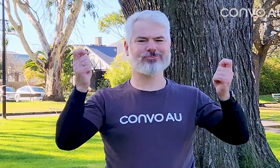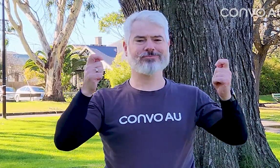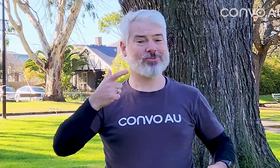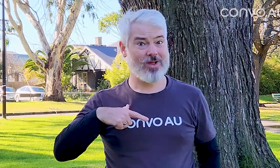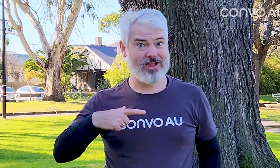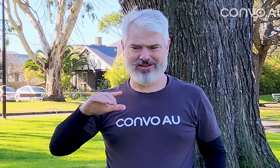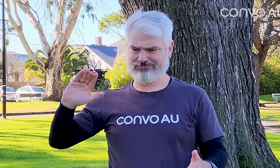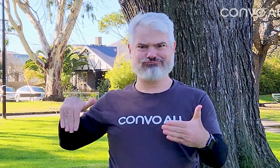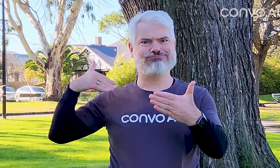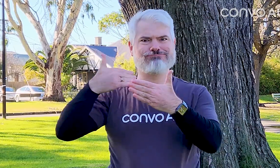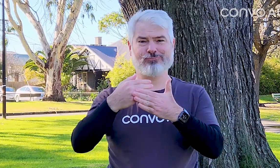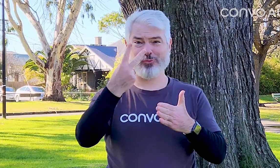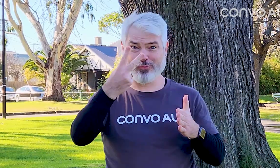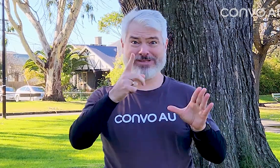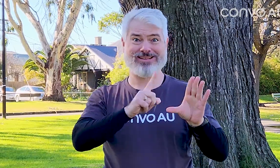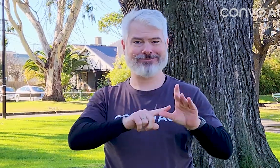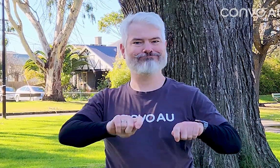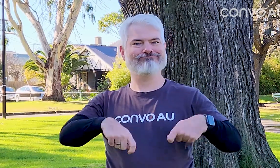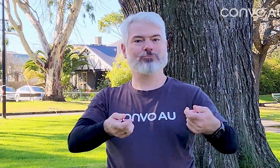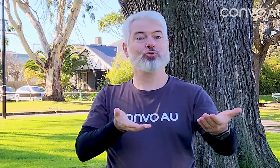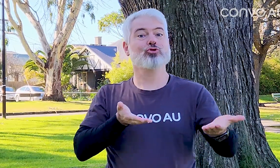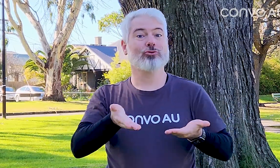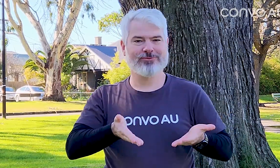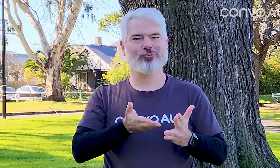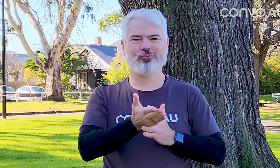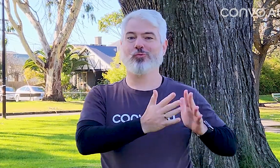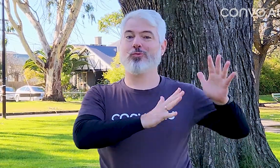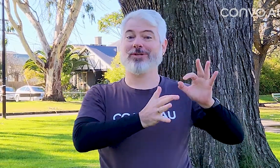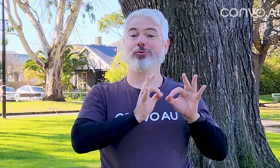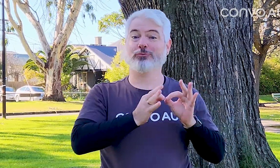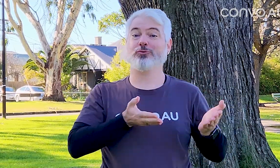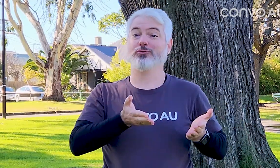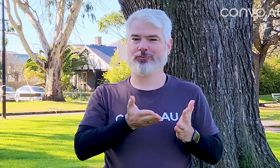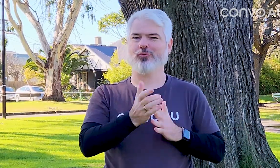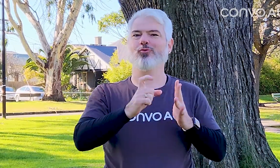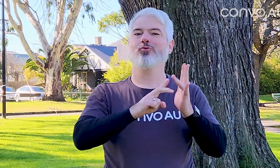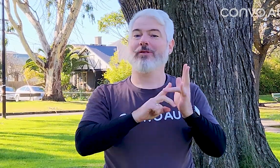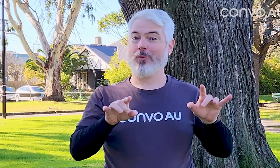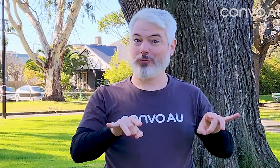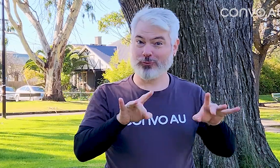as we proudly commemorate two years of providing Auslan video interpreting services at Convo Australia